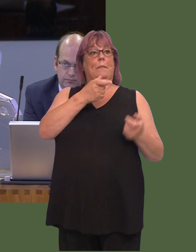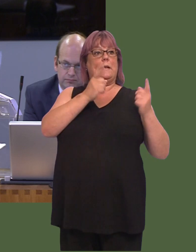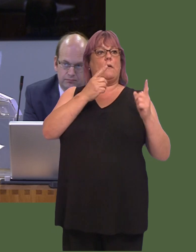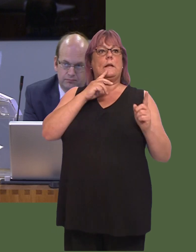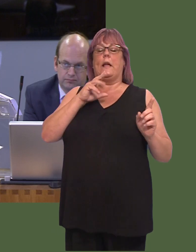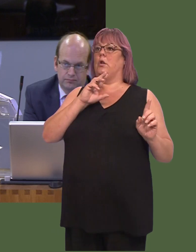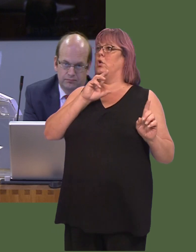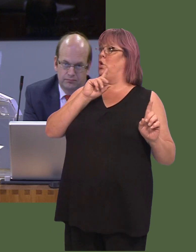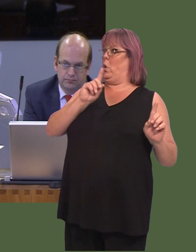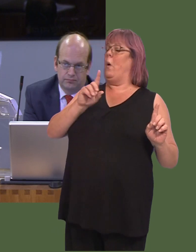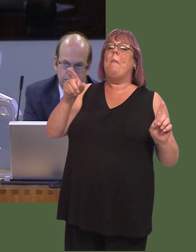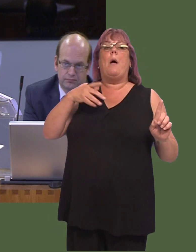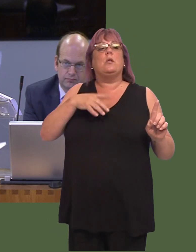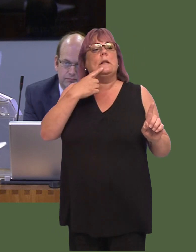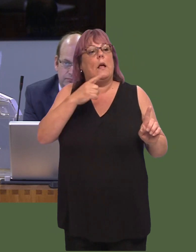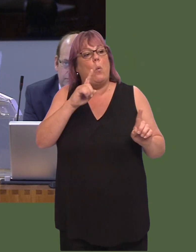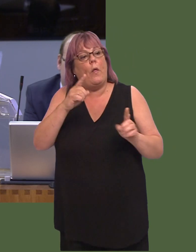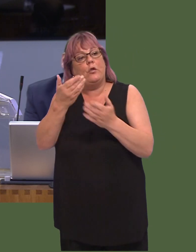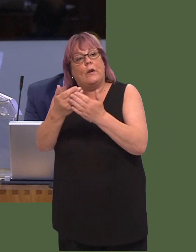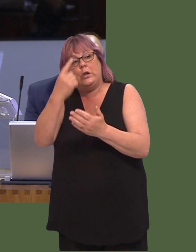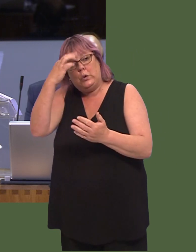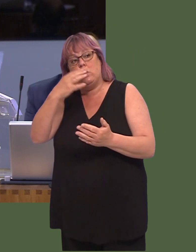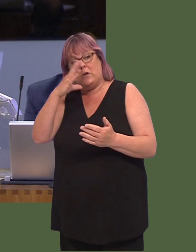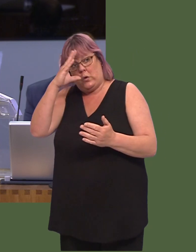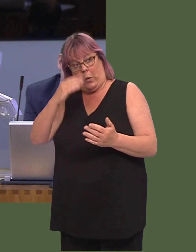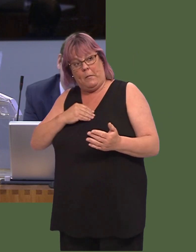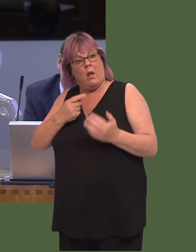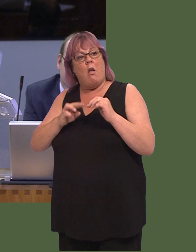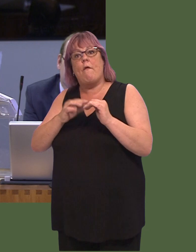I can see the Cabinet Secretary saying it is not; I'm just conveying the message that was put to me by the charity.